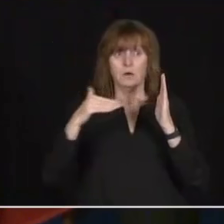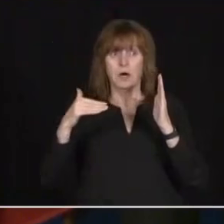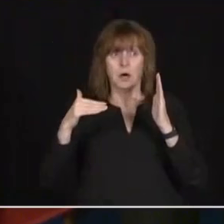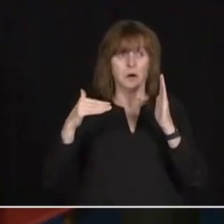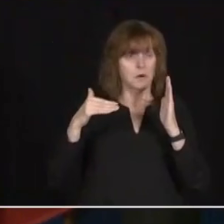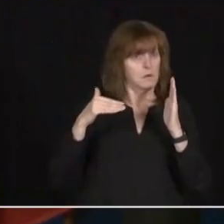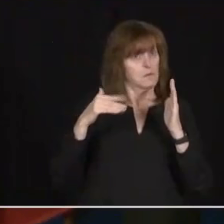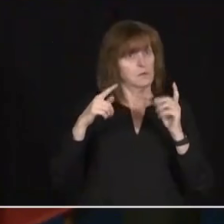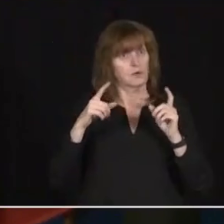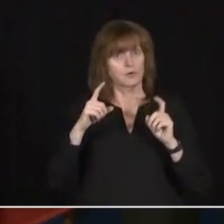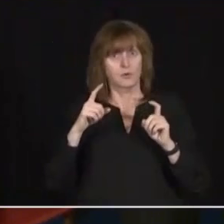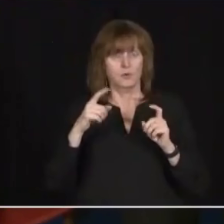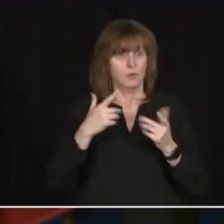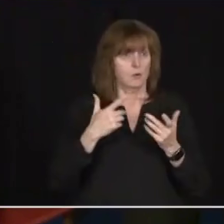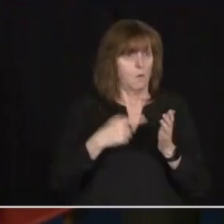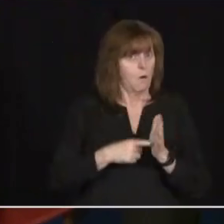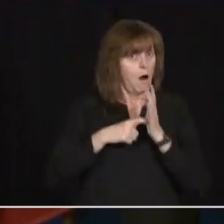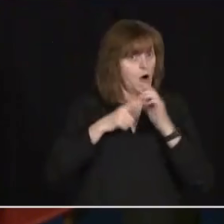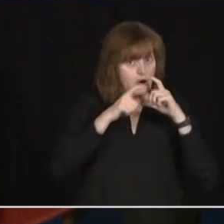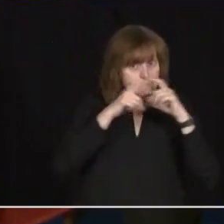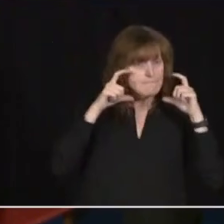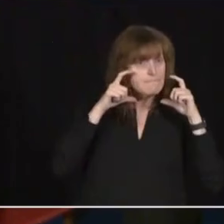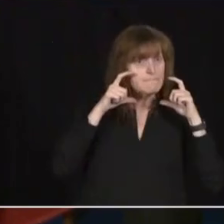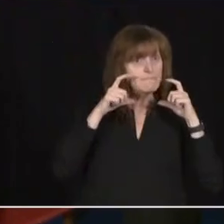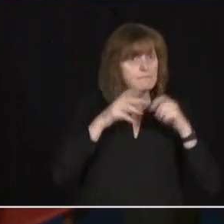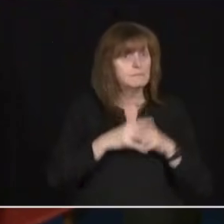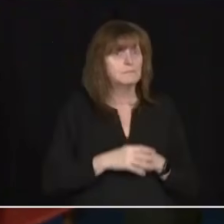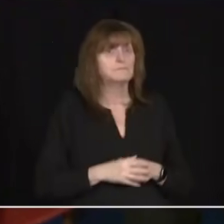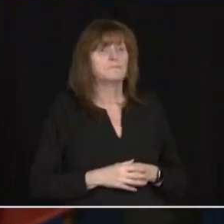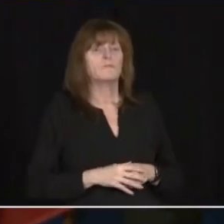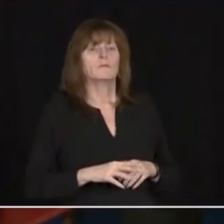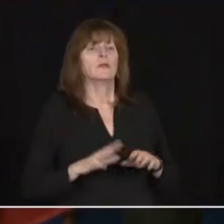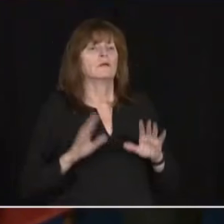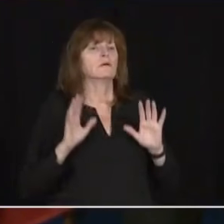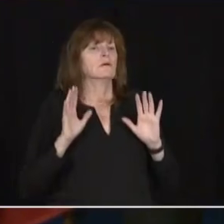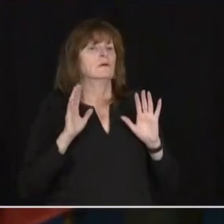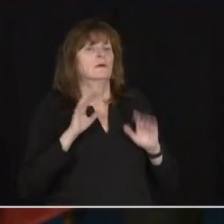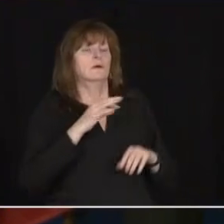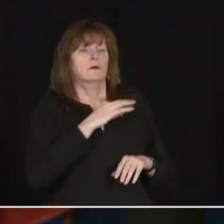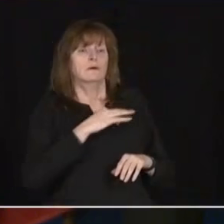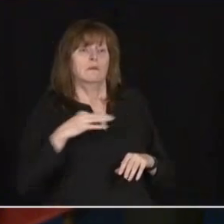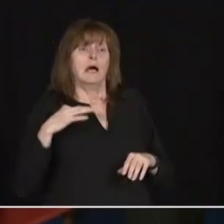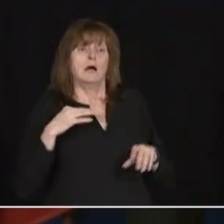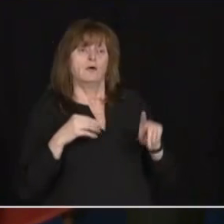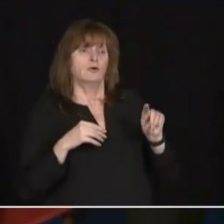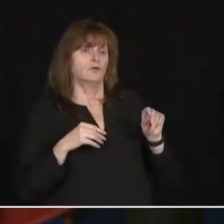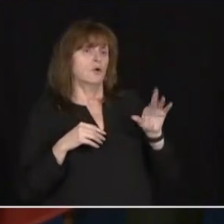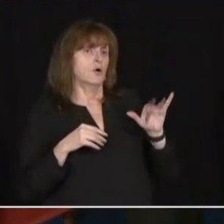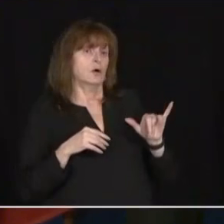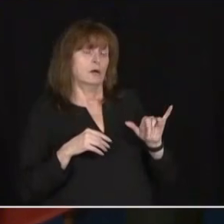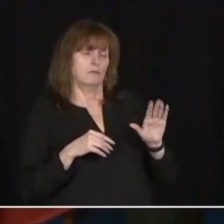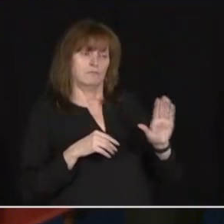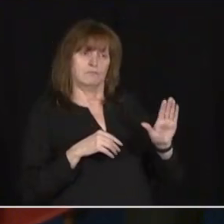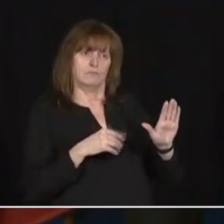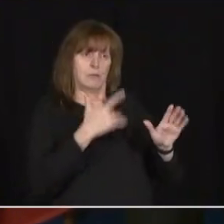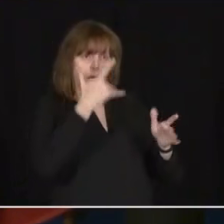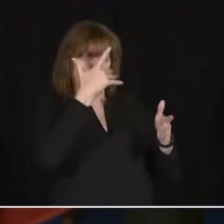for example, should front they be wearing masks? I will leave that up to the mayor to put the protocols